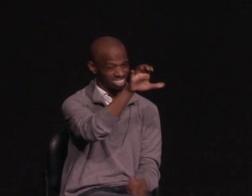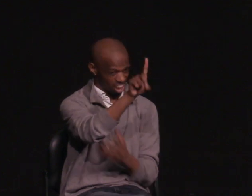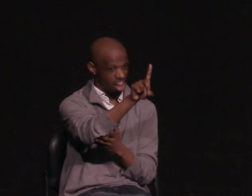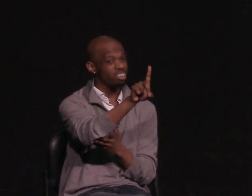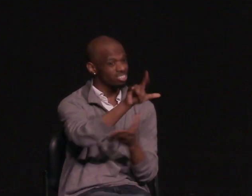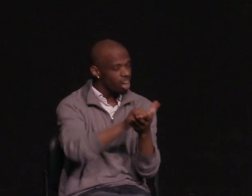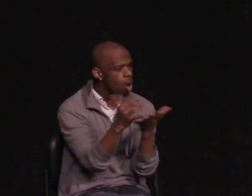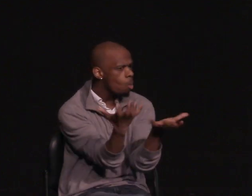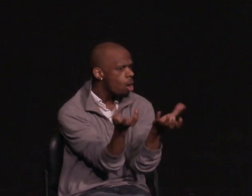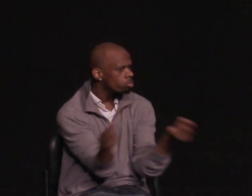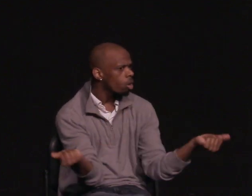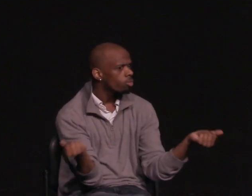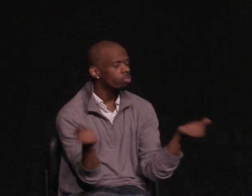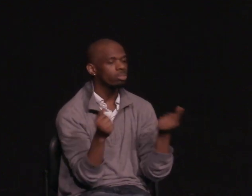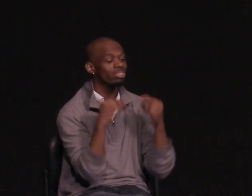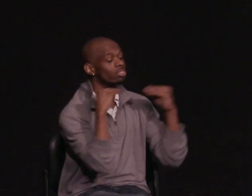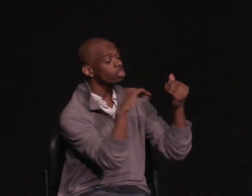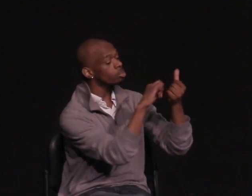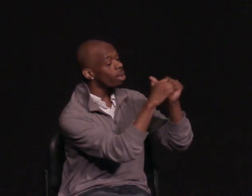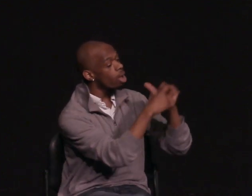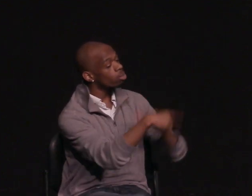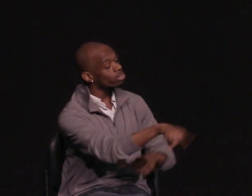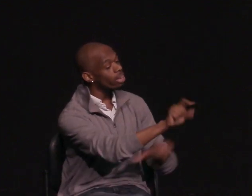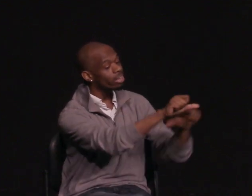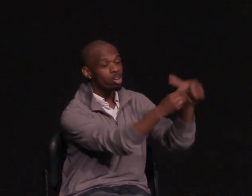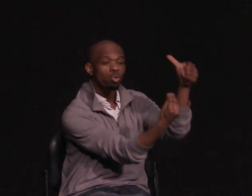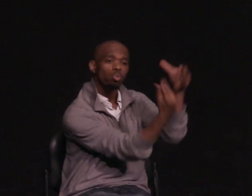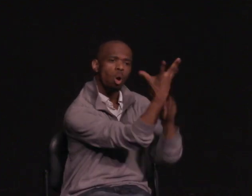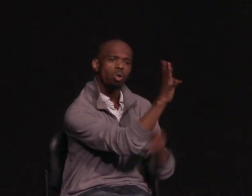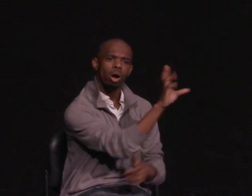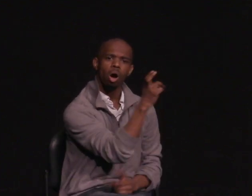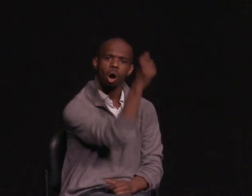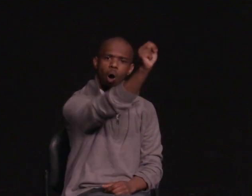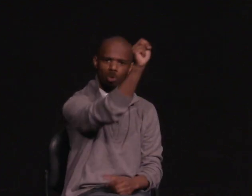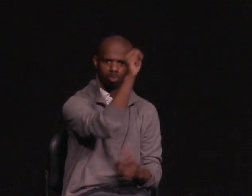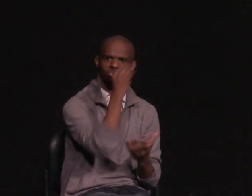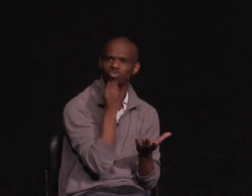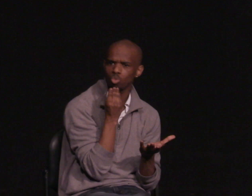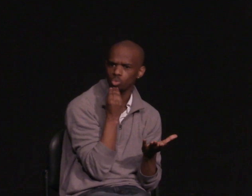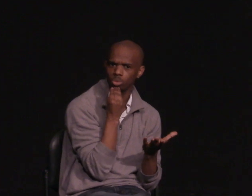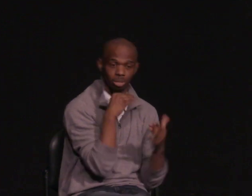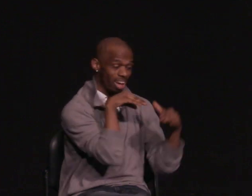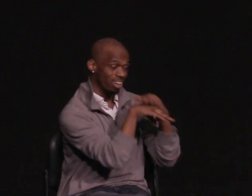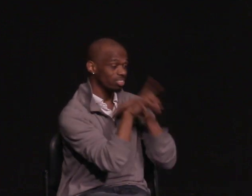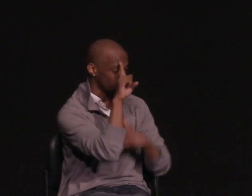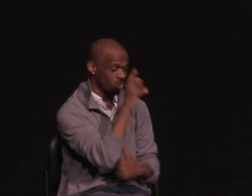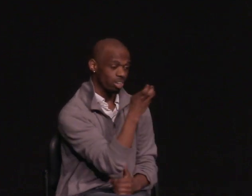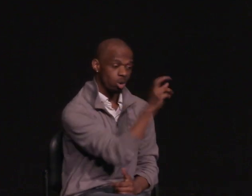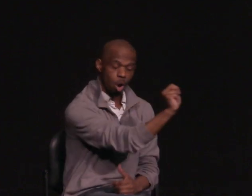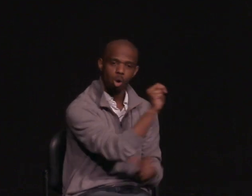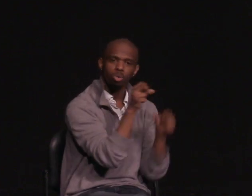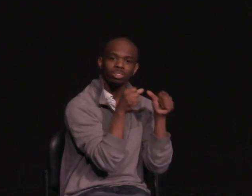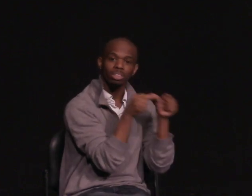the solutions to change, to creating more access to healthful, just, sustainable, and culturally relevant food